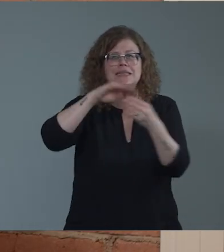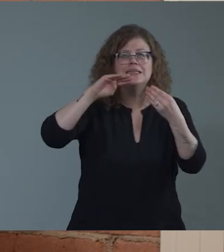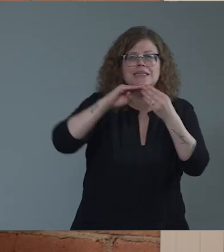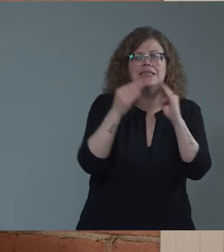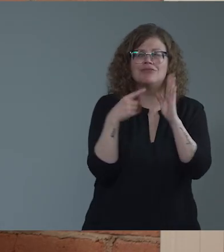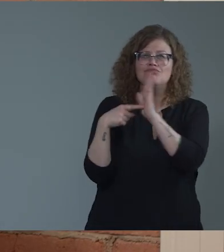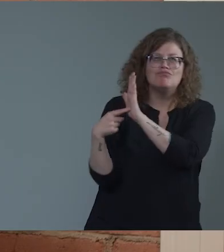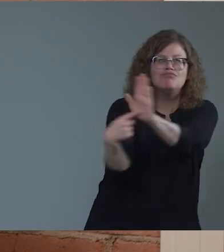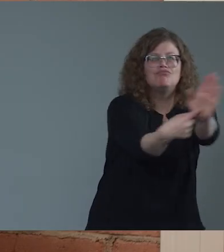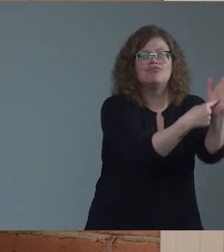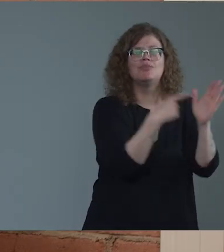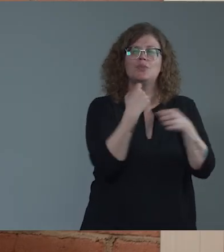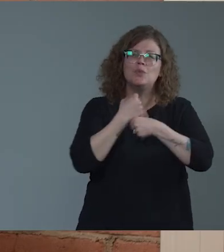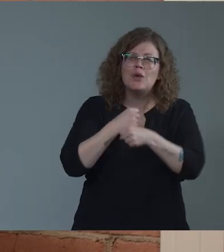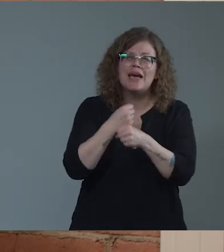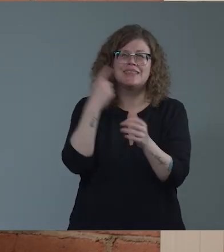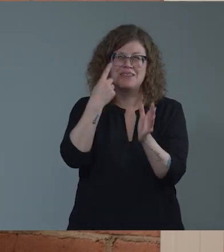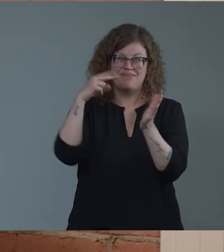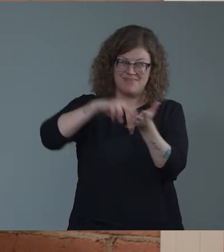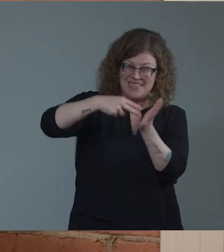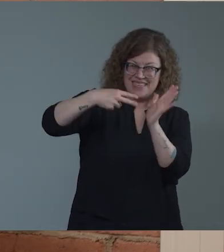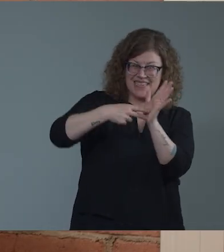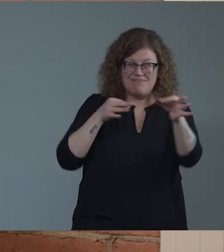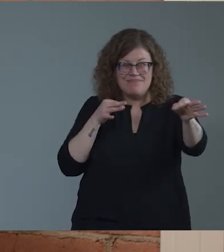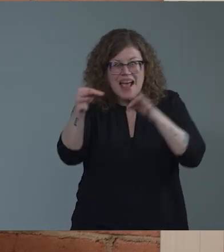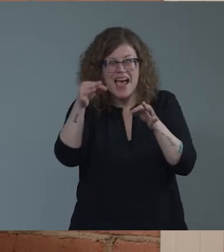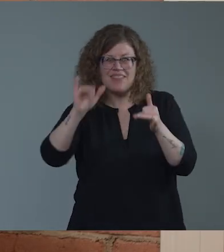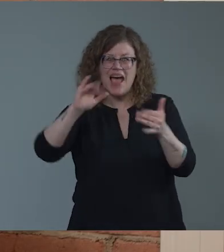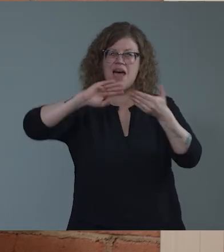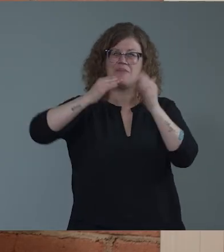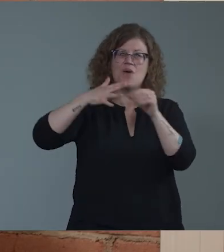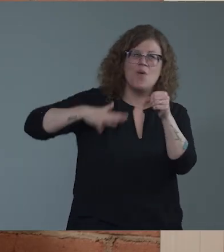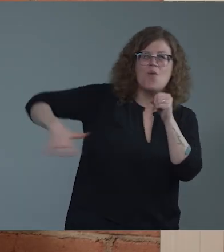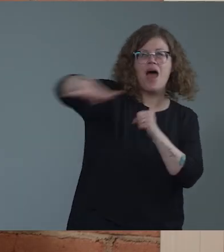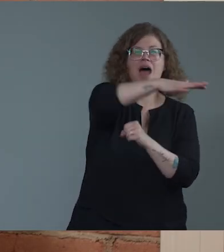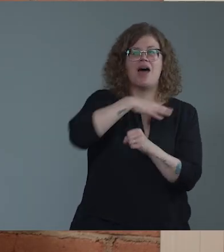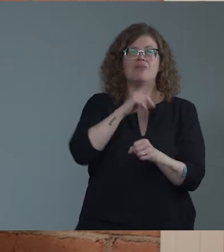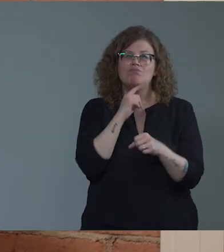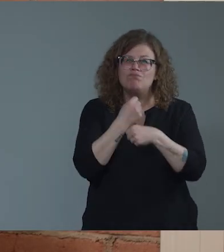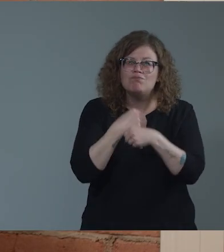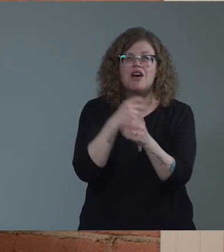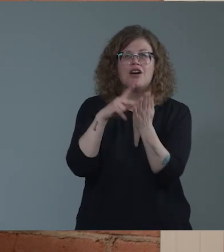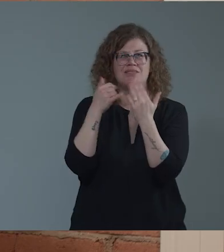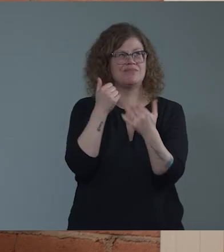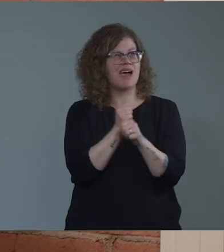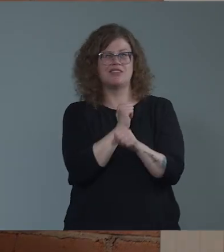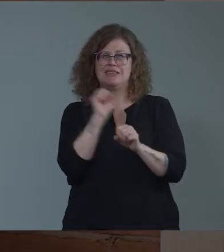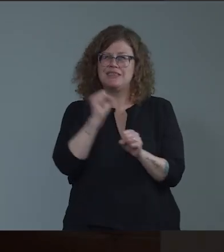People want to come see those unique places within a city. And so to understand the context of those pieces within a city,